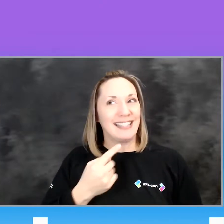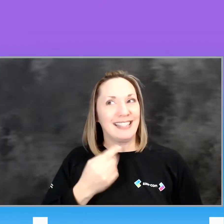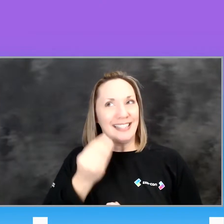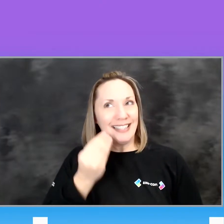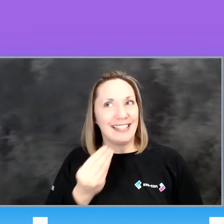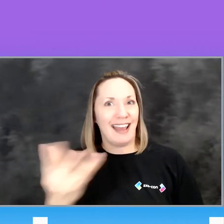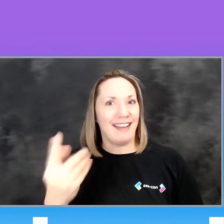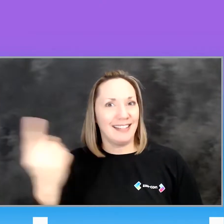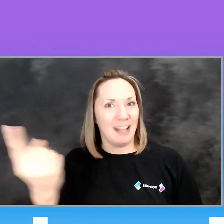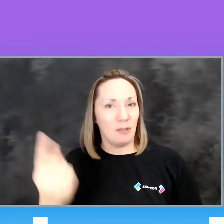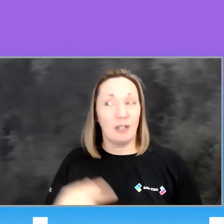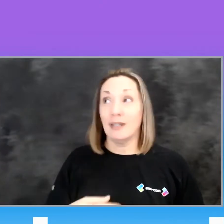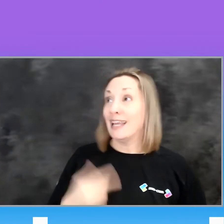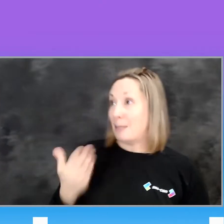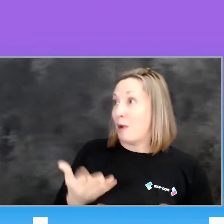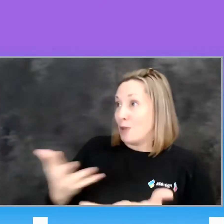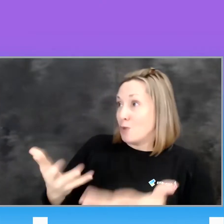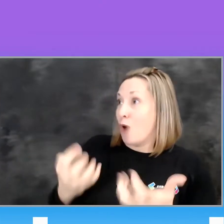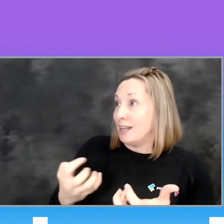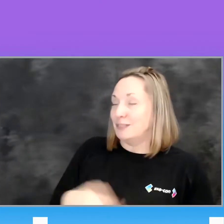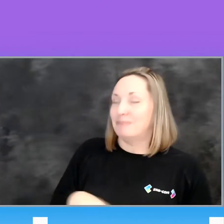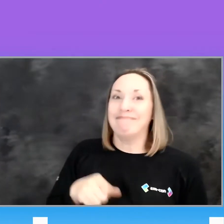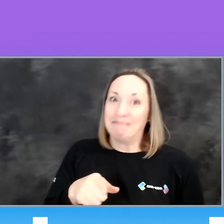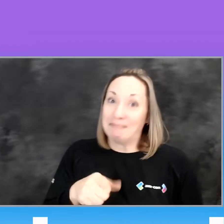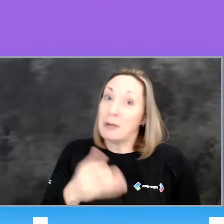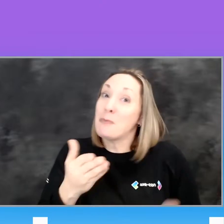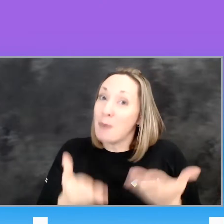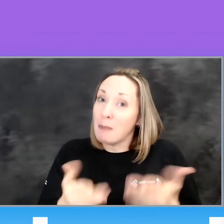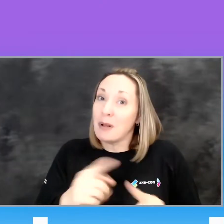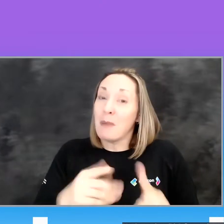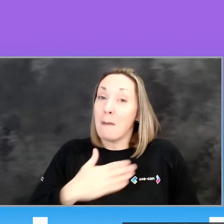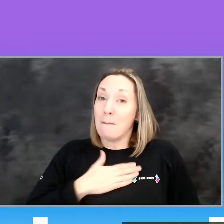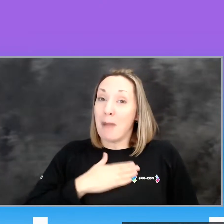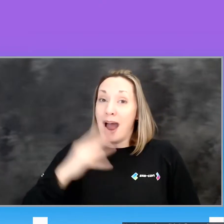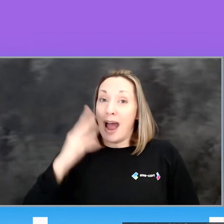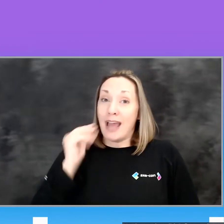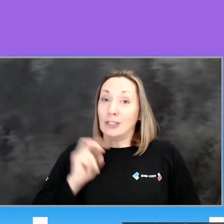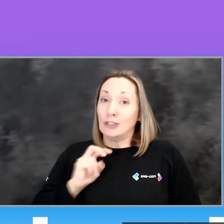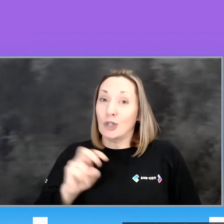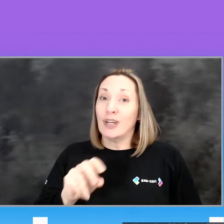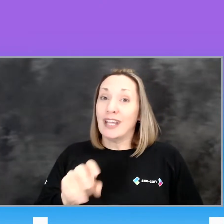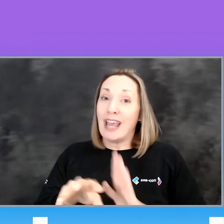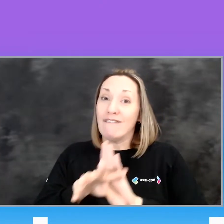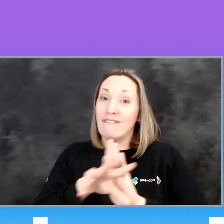and. They probably wanted to probably.